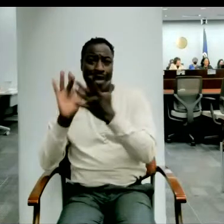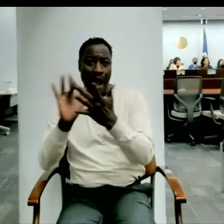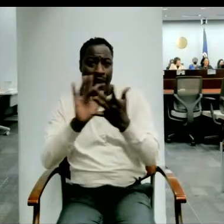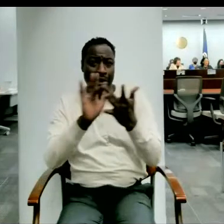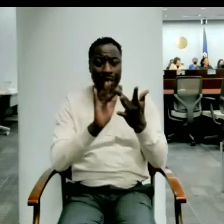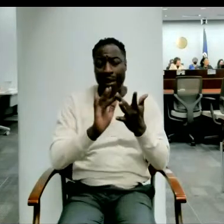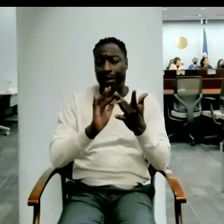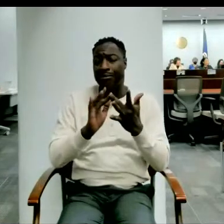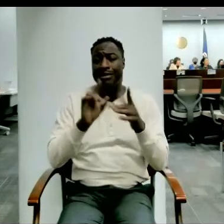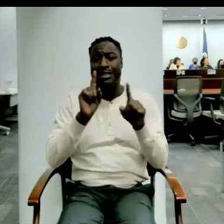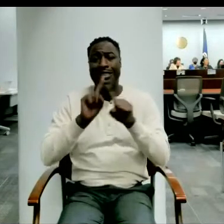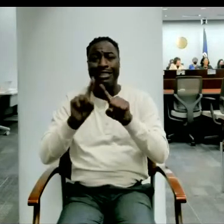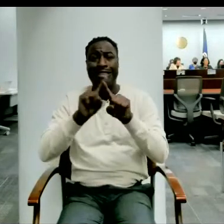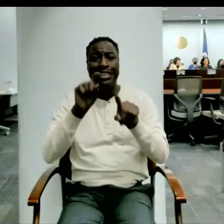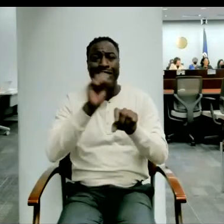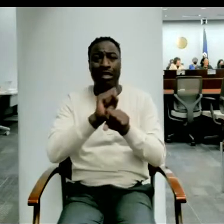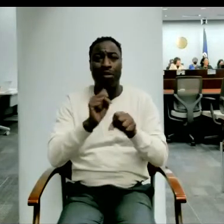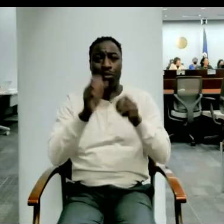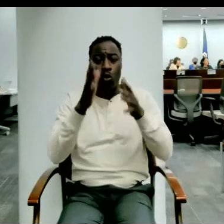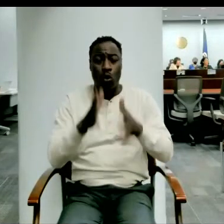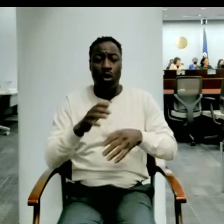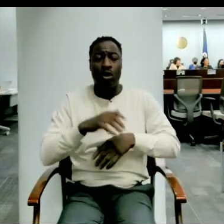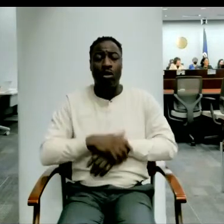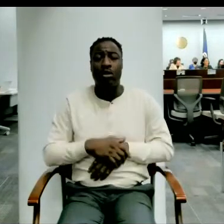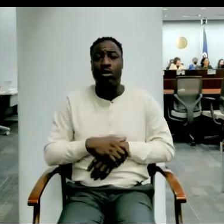um, so I guess I would direct this to David Fortney and to Emily Dickens,